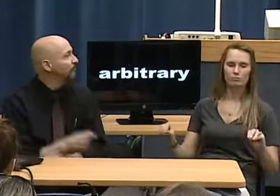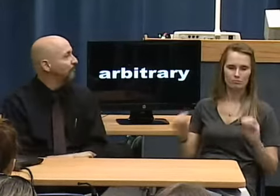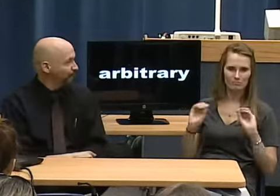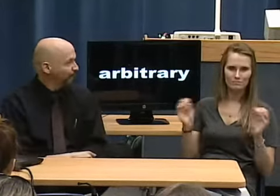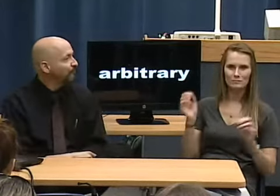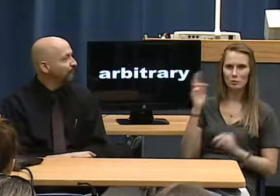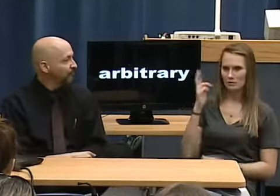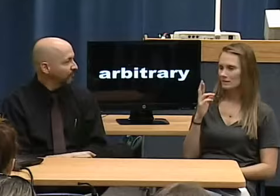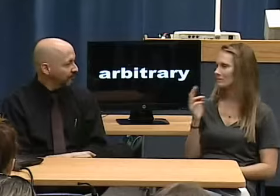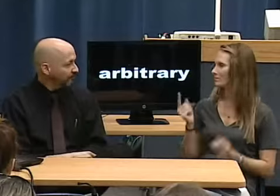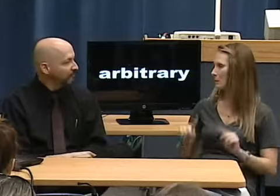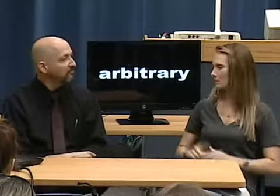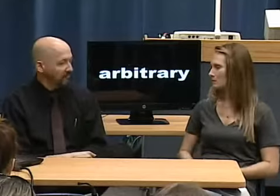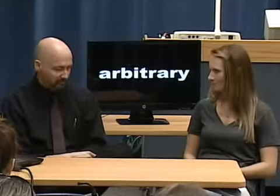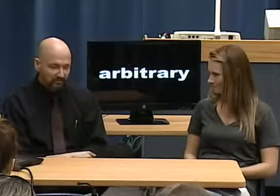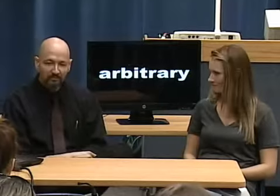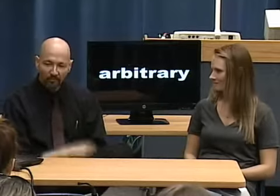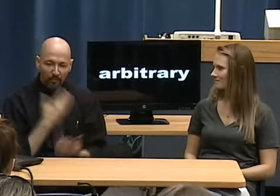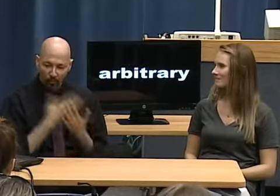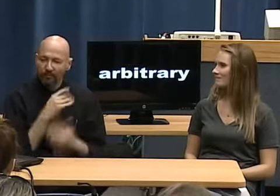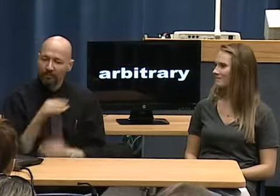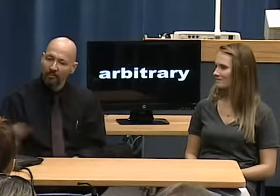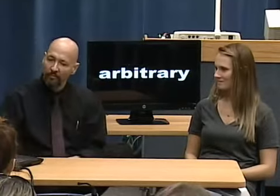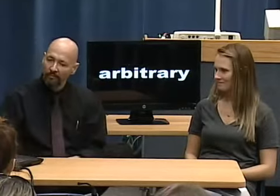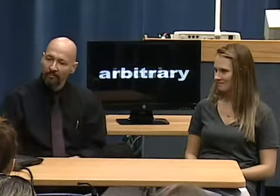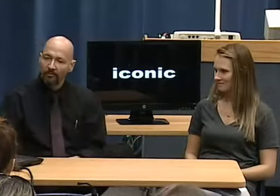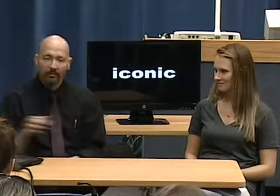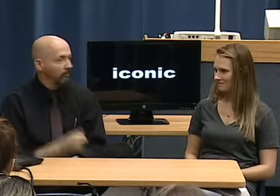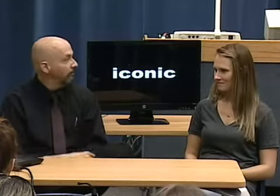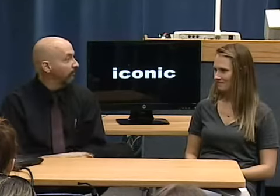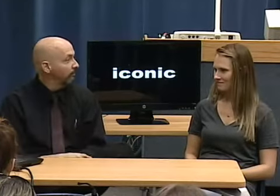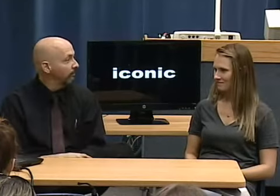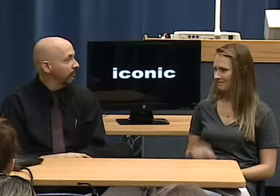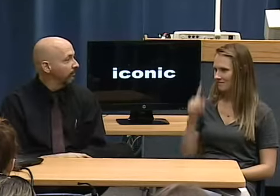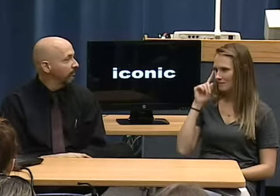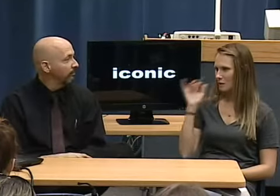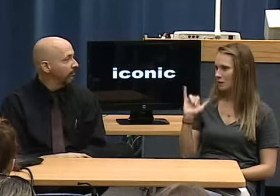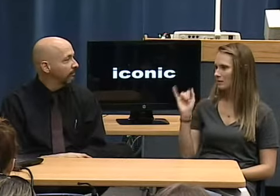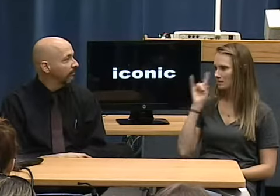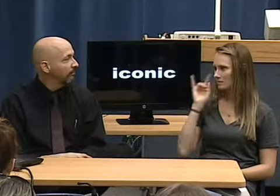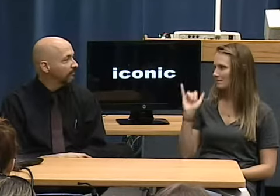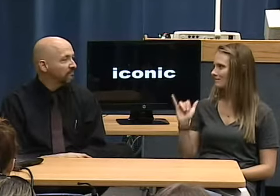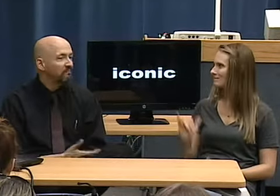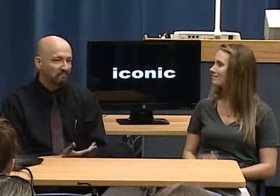No reason to happen. Good. Look like.